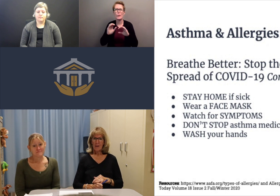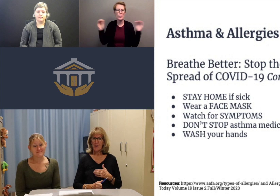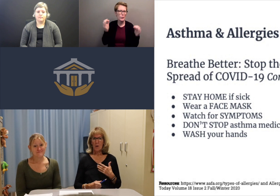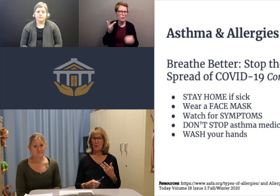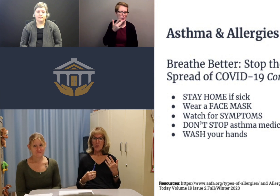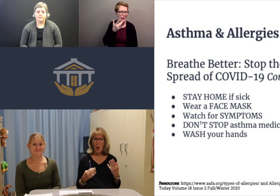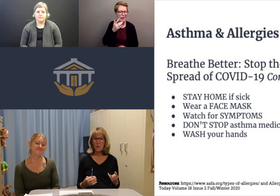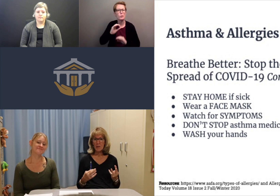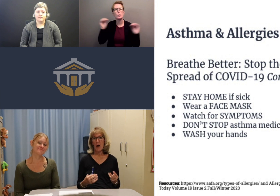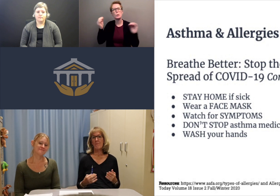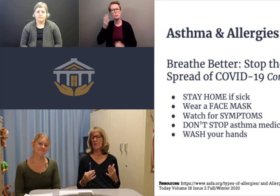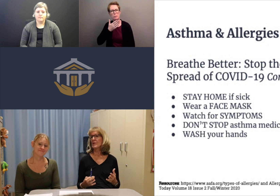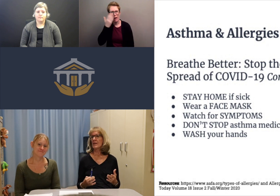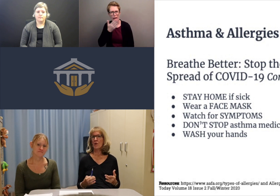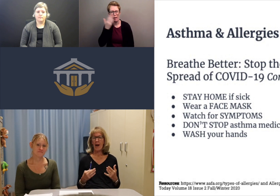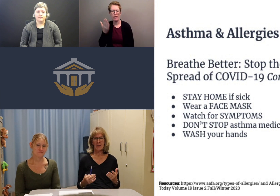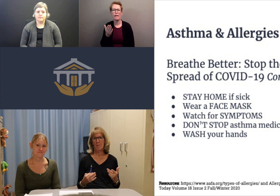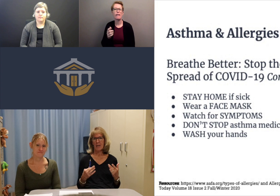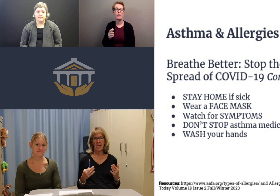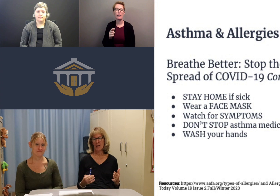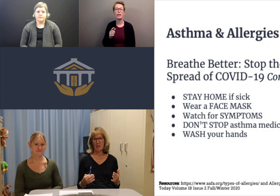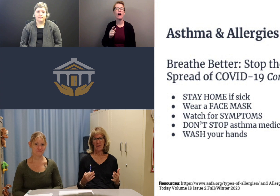You know, don't stop using your asthma medications.